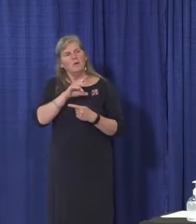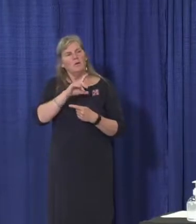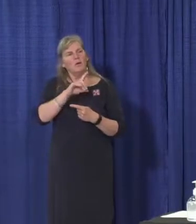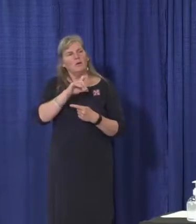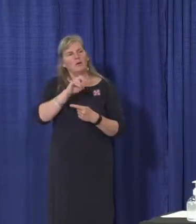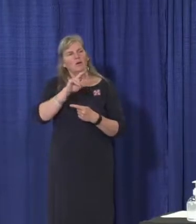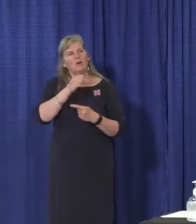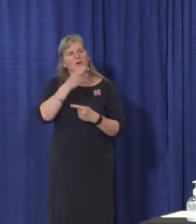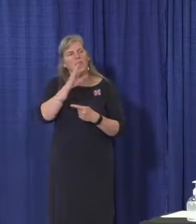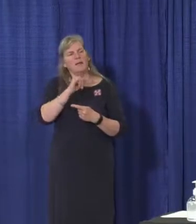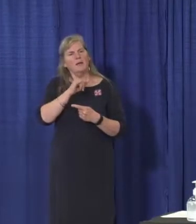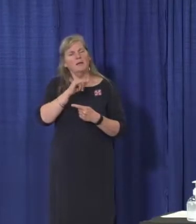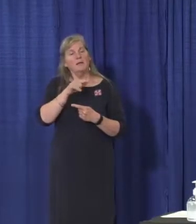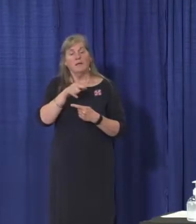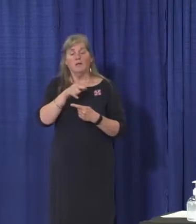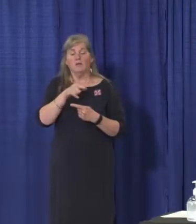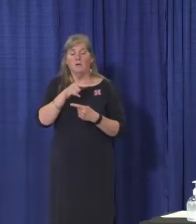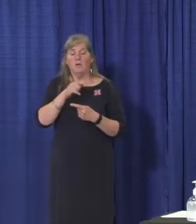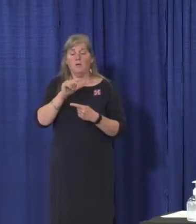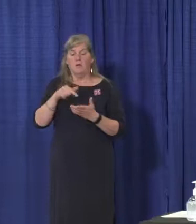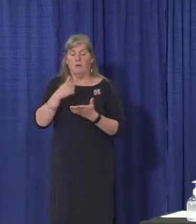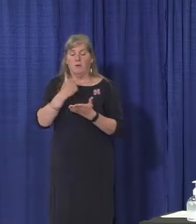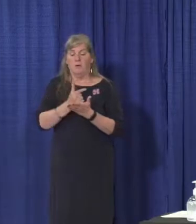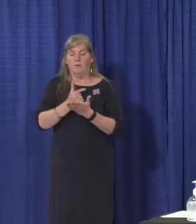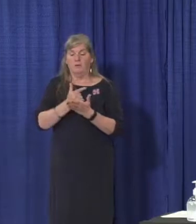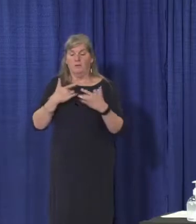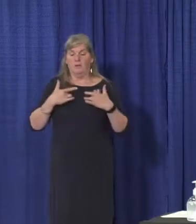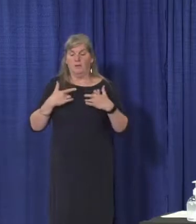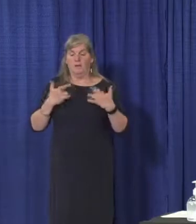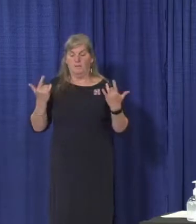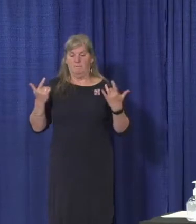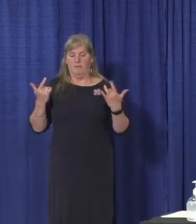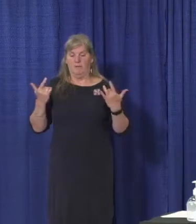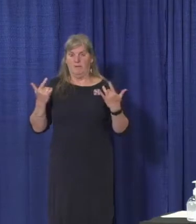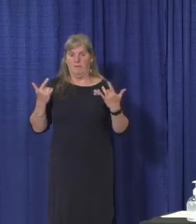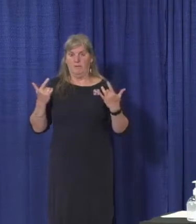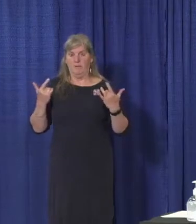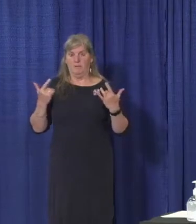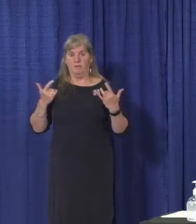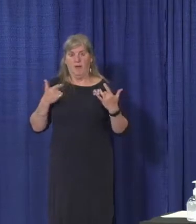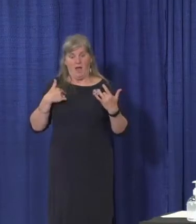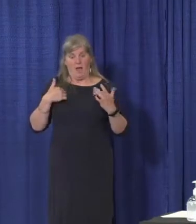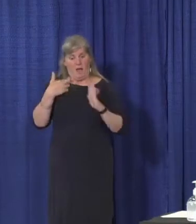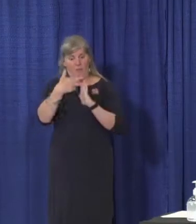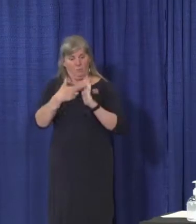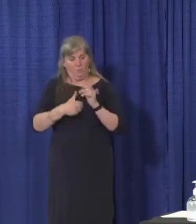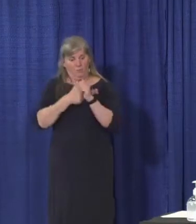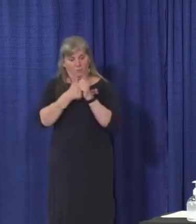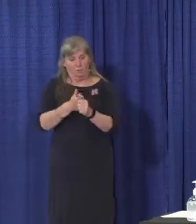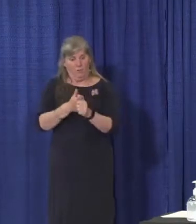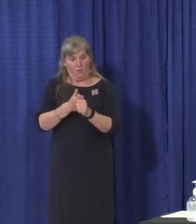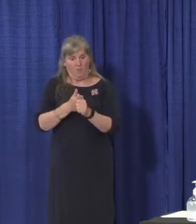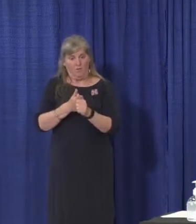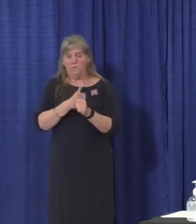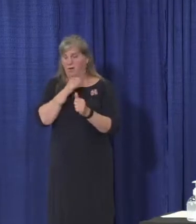organized events adhere to the proper regulations et cetera or